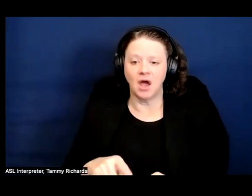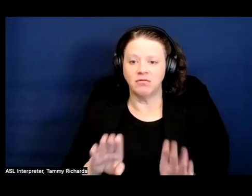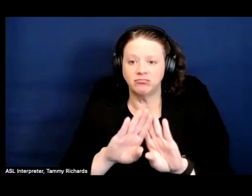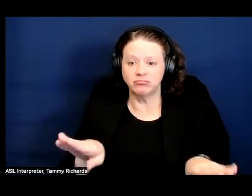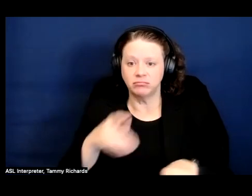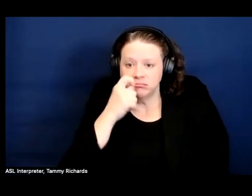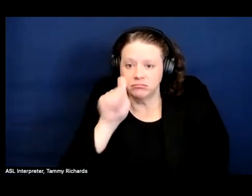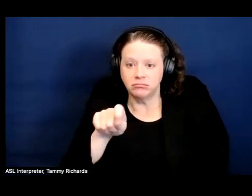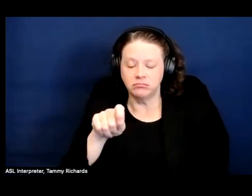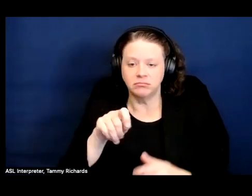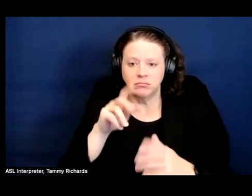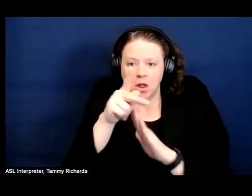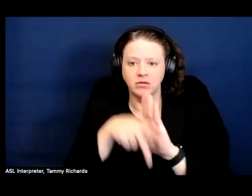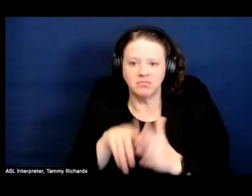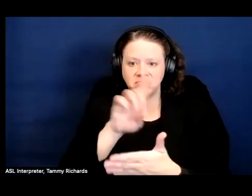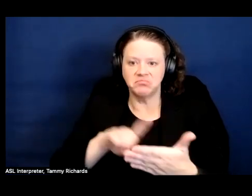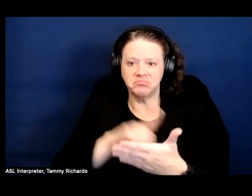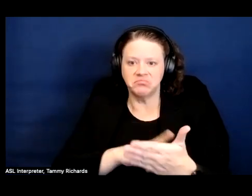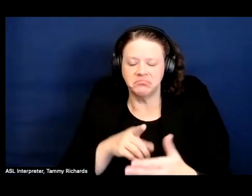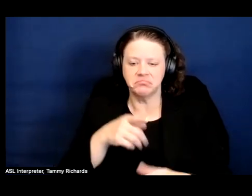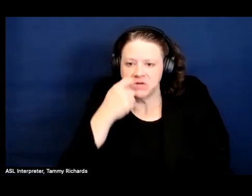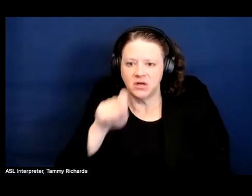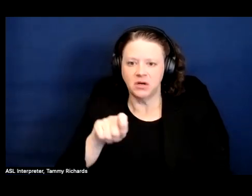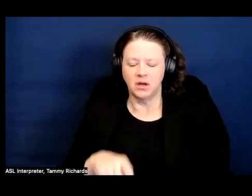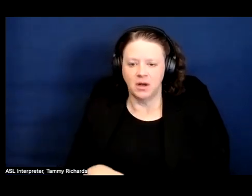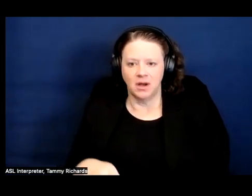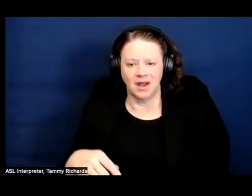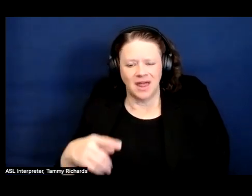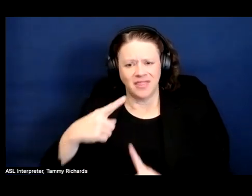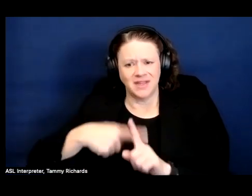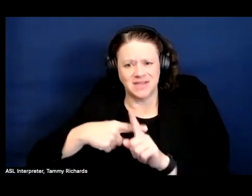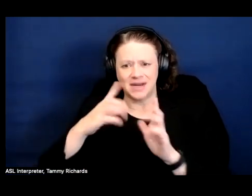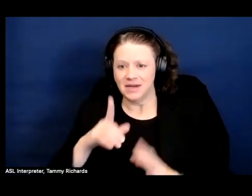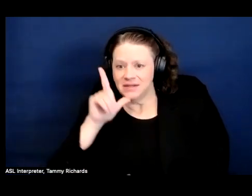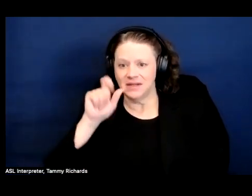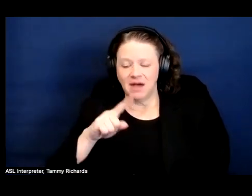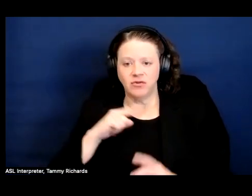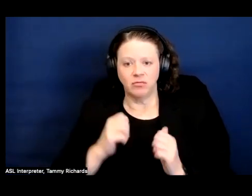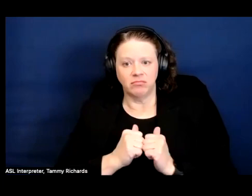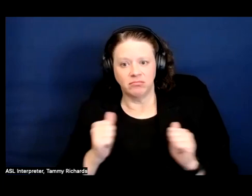prior to the 2020 expansion, that when you're dealing with a subsidy like Section 8